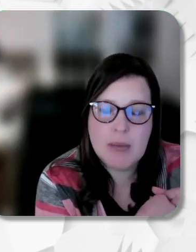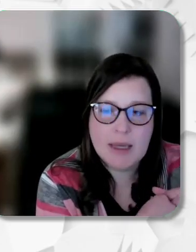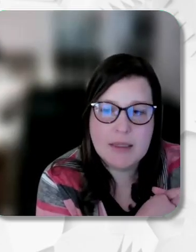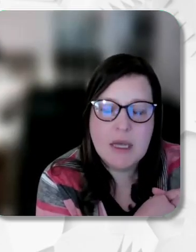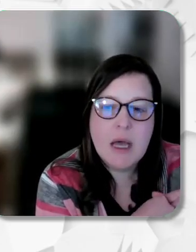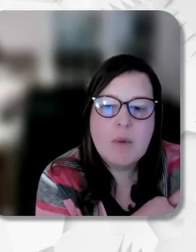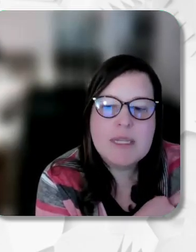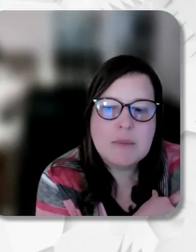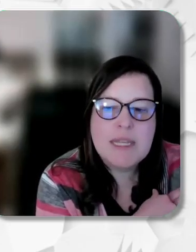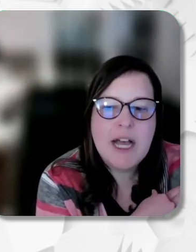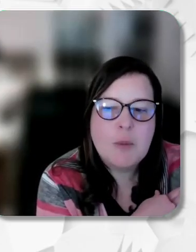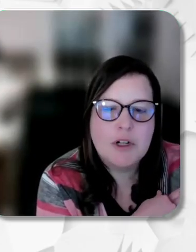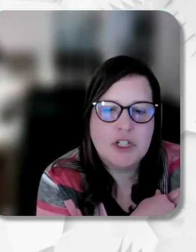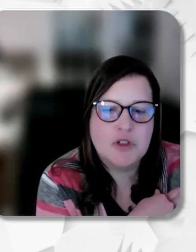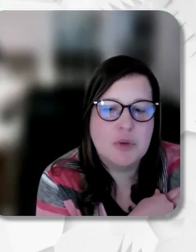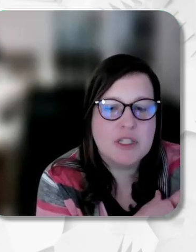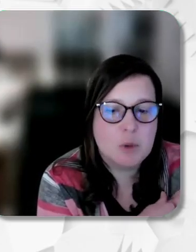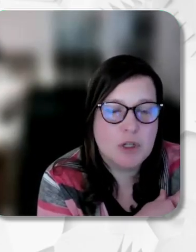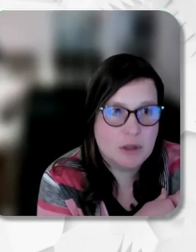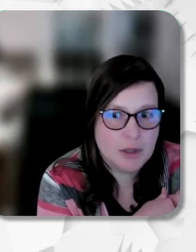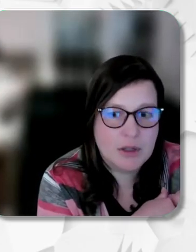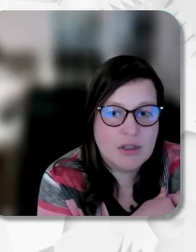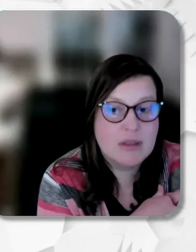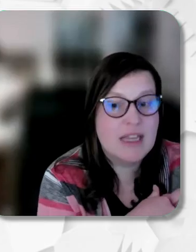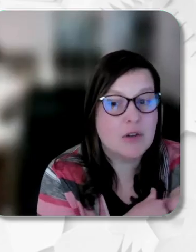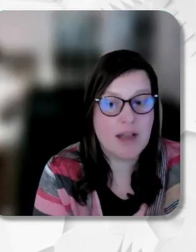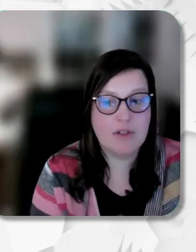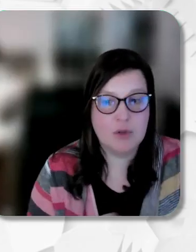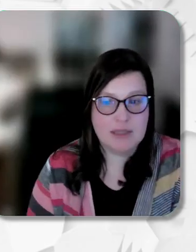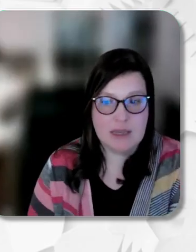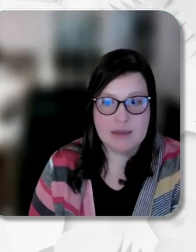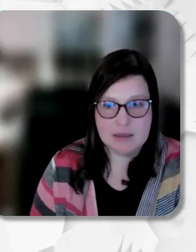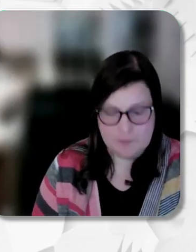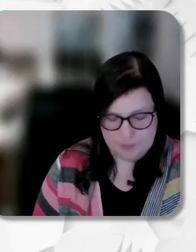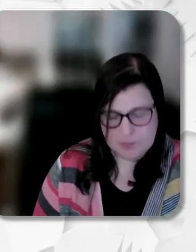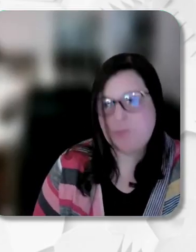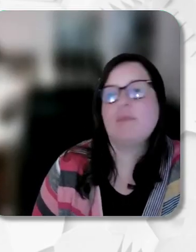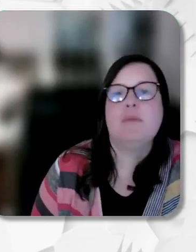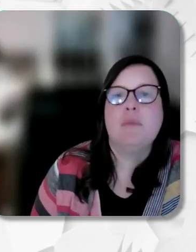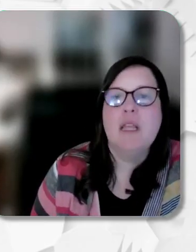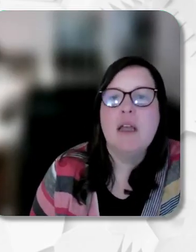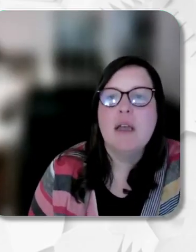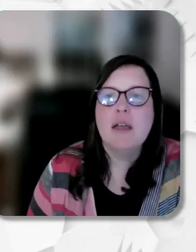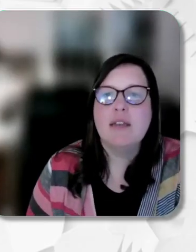in mind but we simply help our children to explore and learn so that they can arrive at new insights.